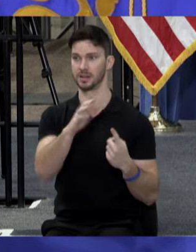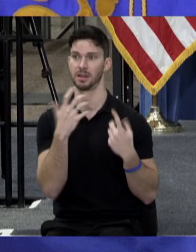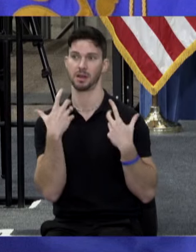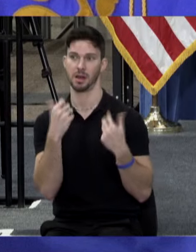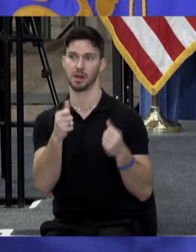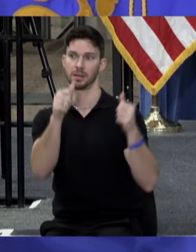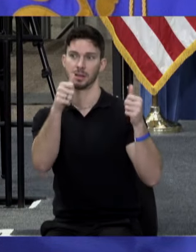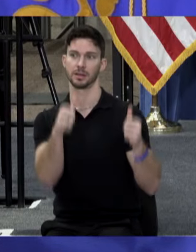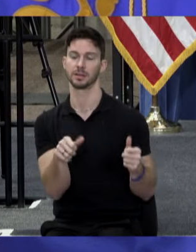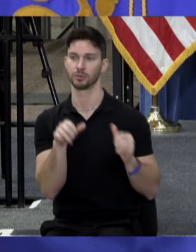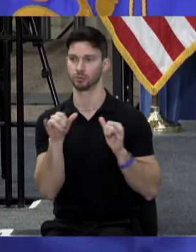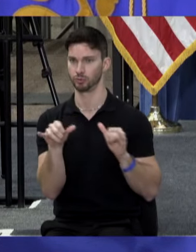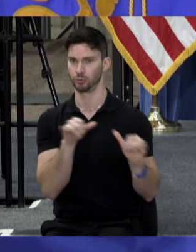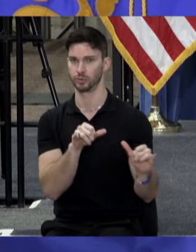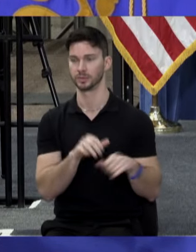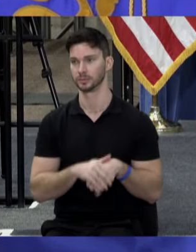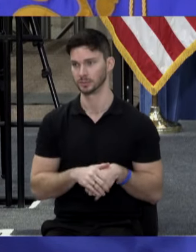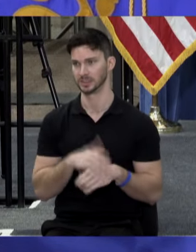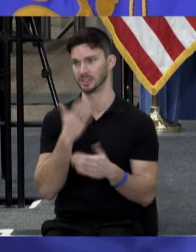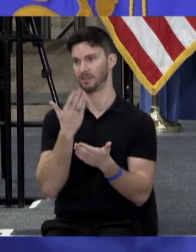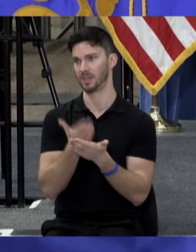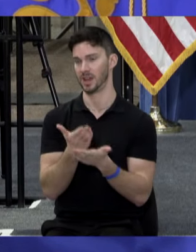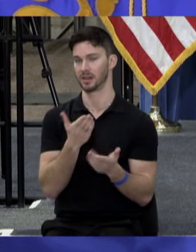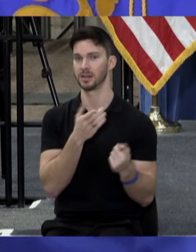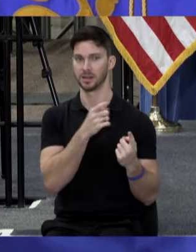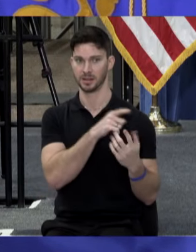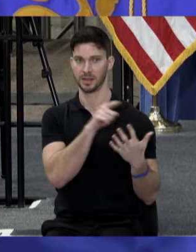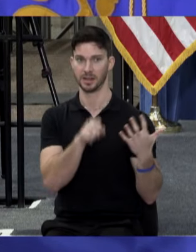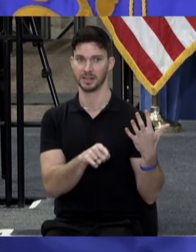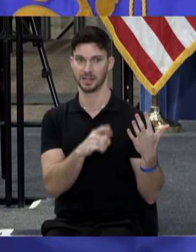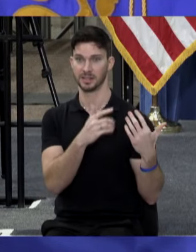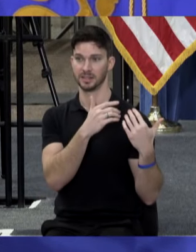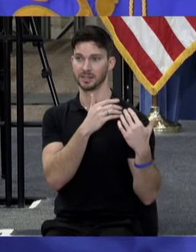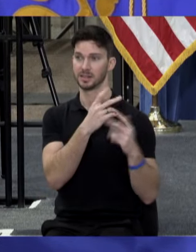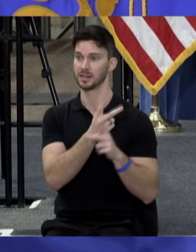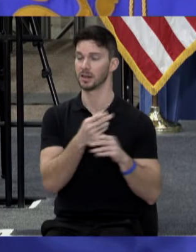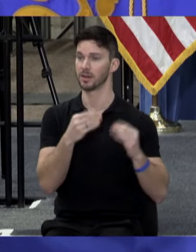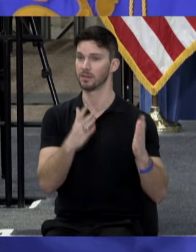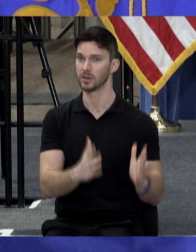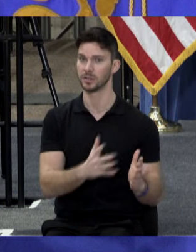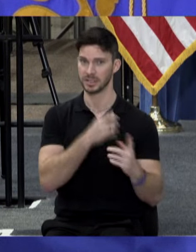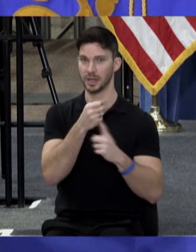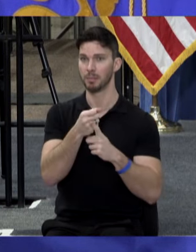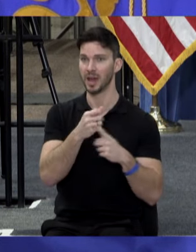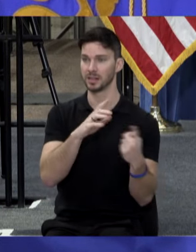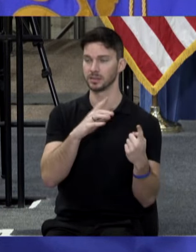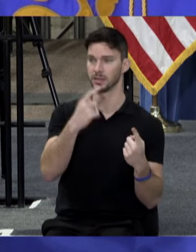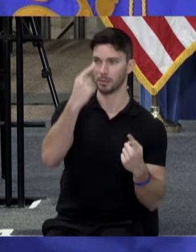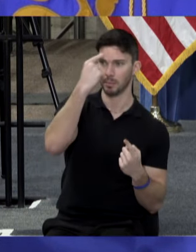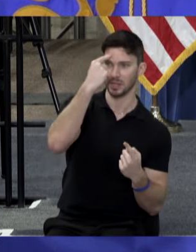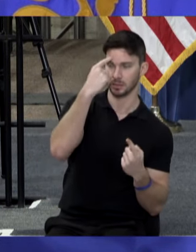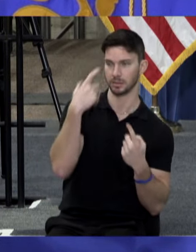It's a known fact that caregivers' duties impact both physical and mental health. Only one in four